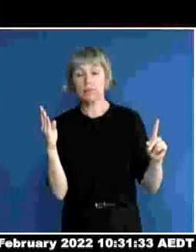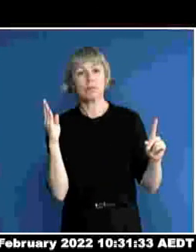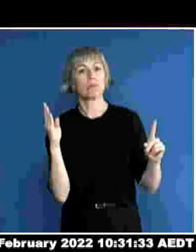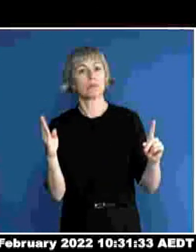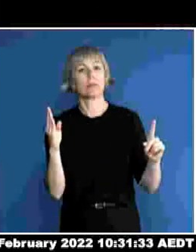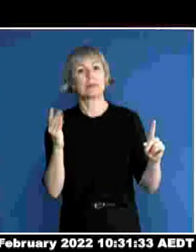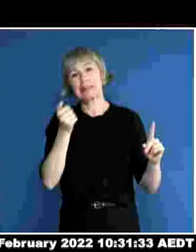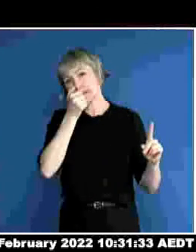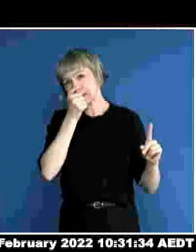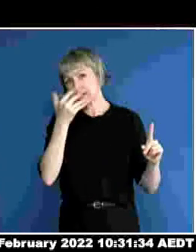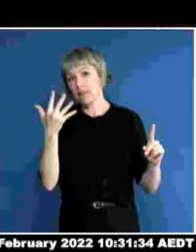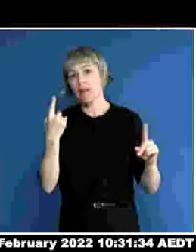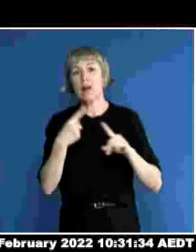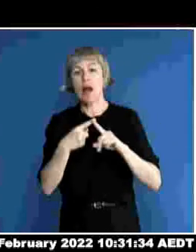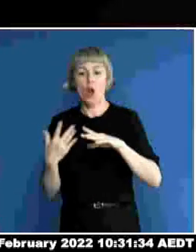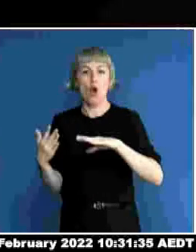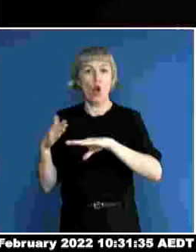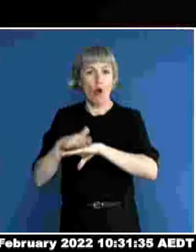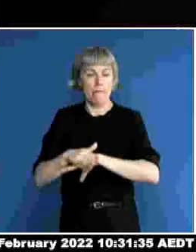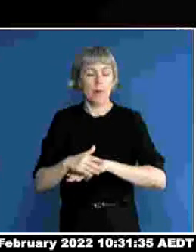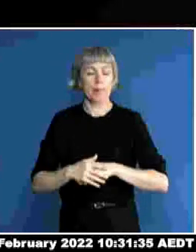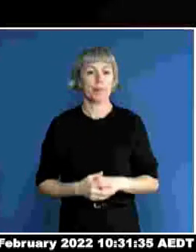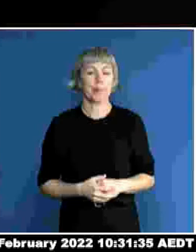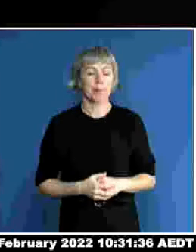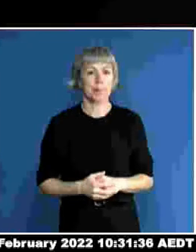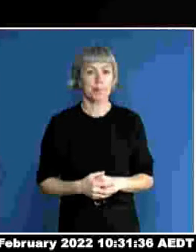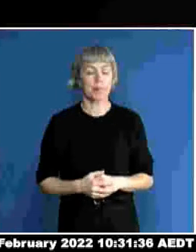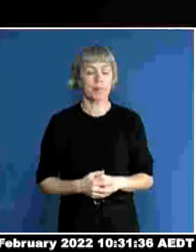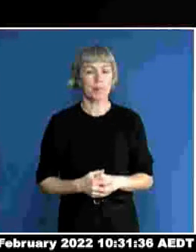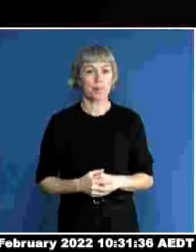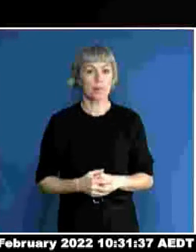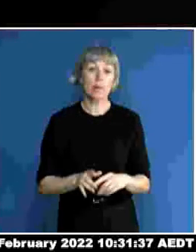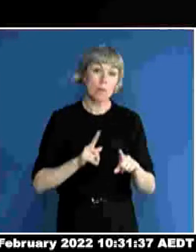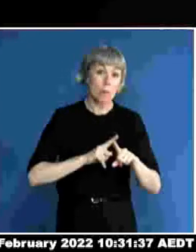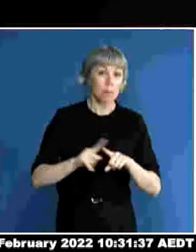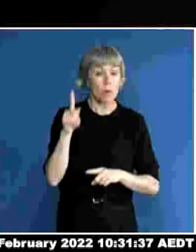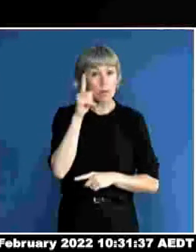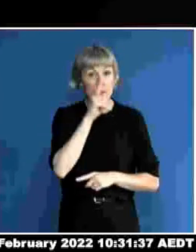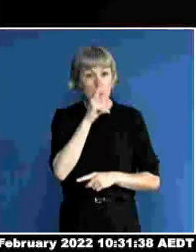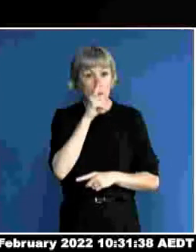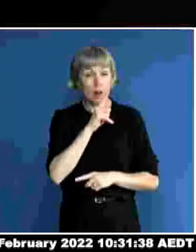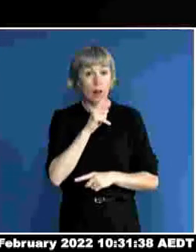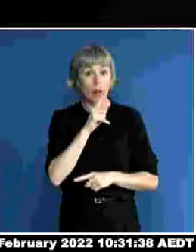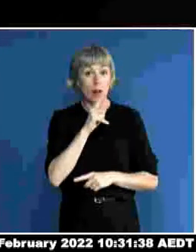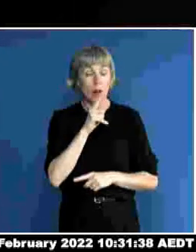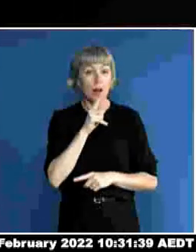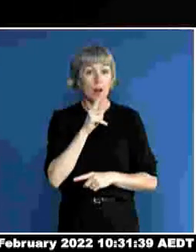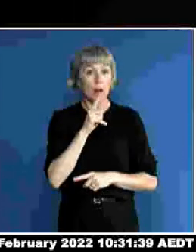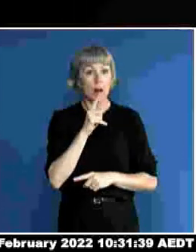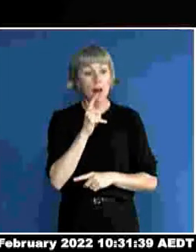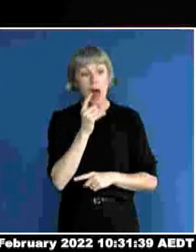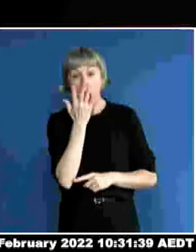The majority of the DES participants by percentage are people in the aged group 25 to